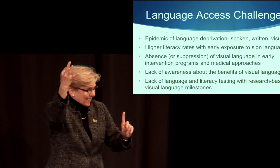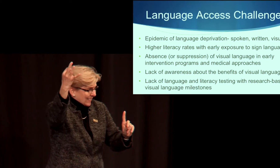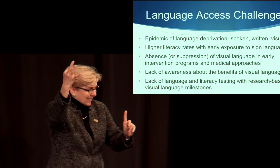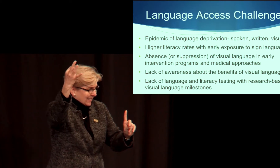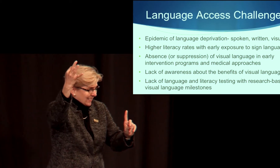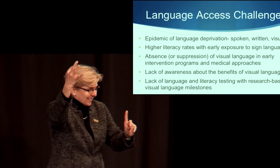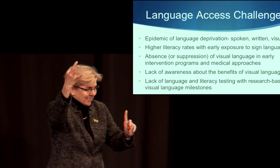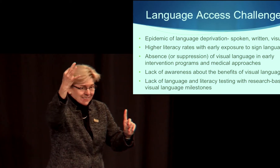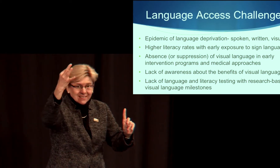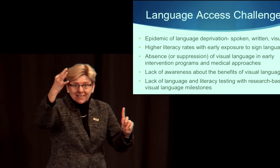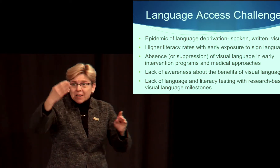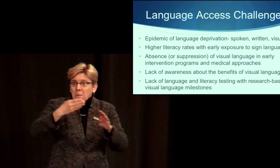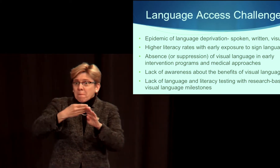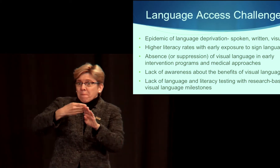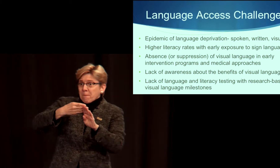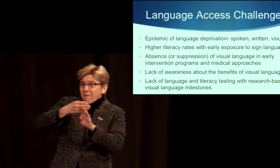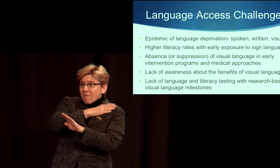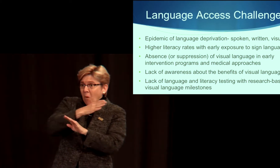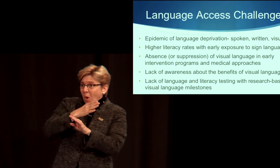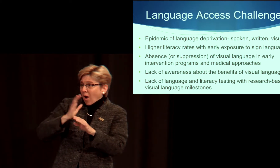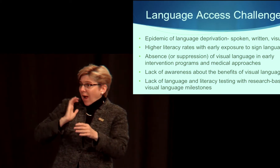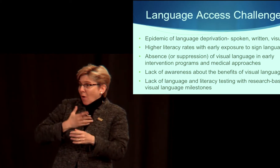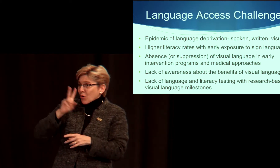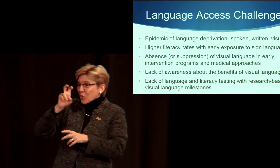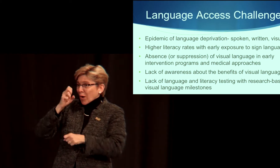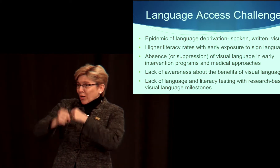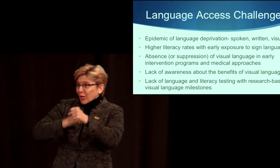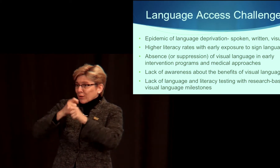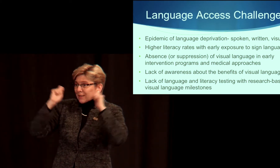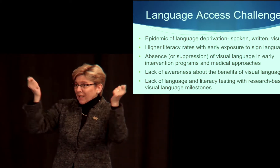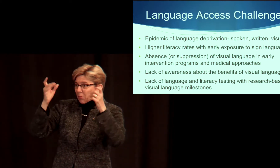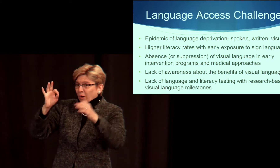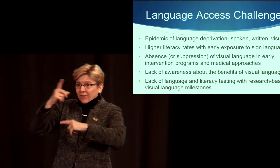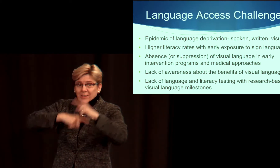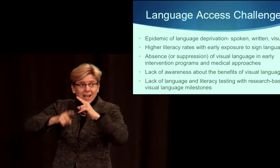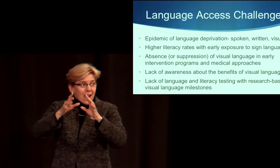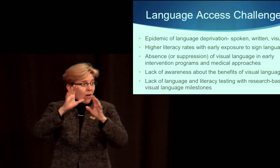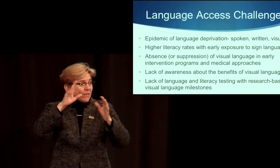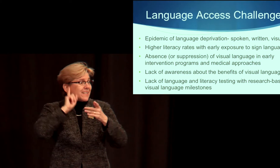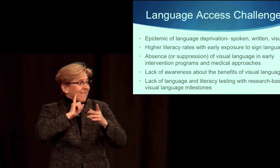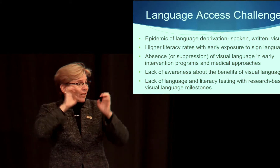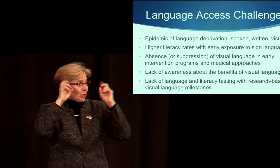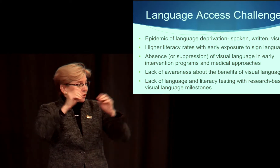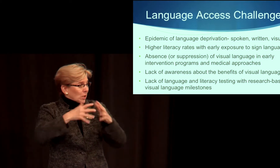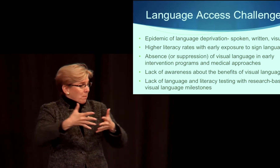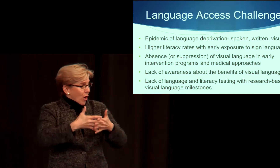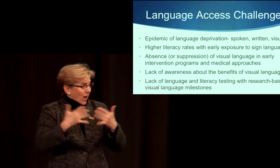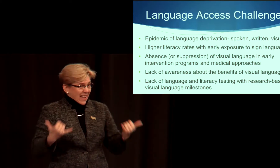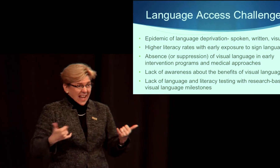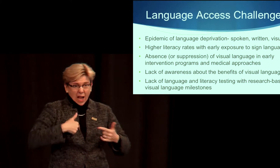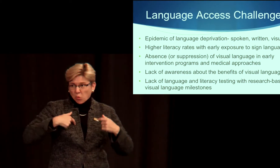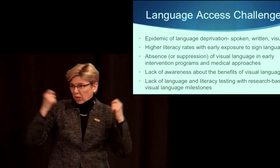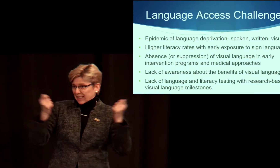doing in France before our 200th anniversary of deaf education here in America,